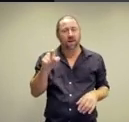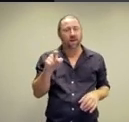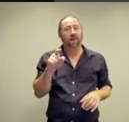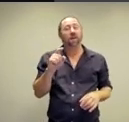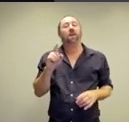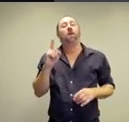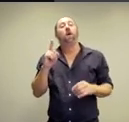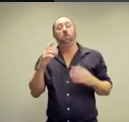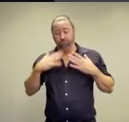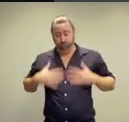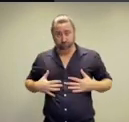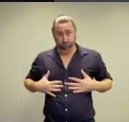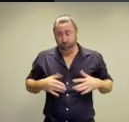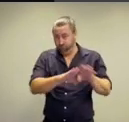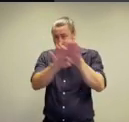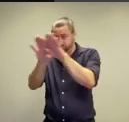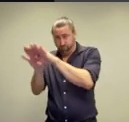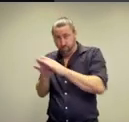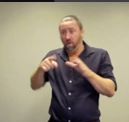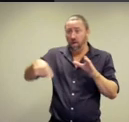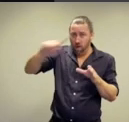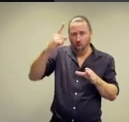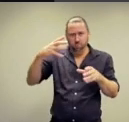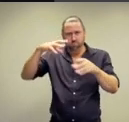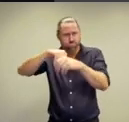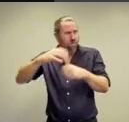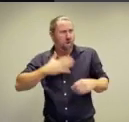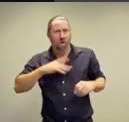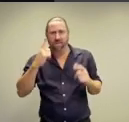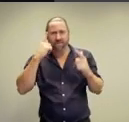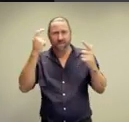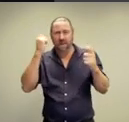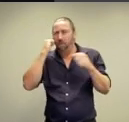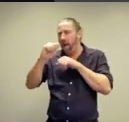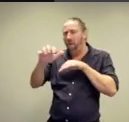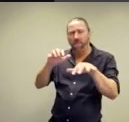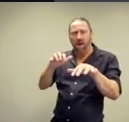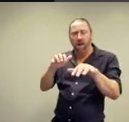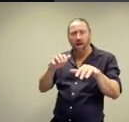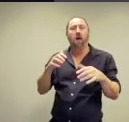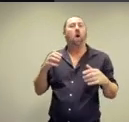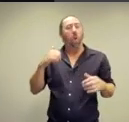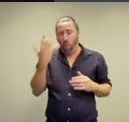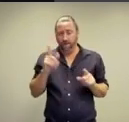uniform was really consistently adopted across people involved in the movement